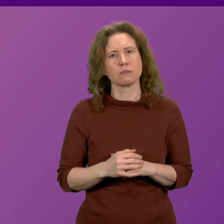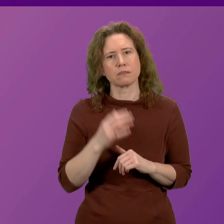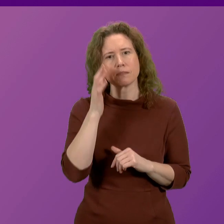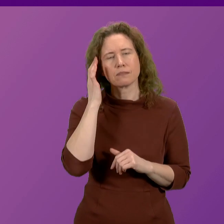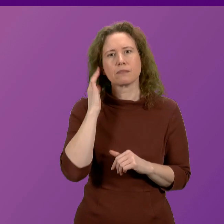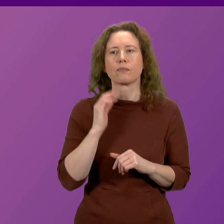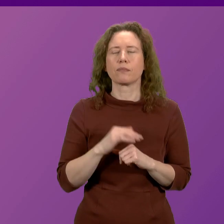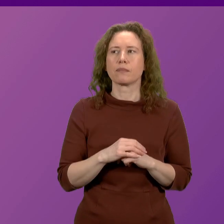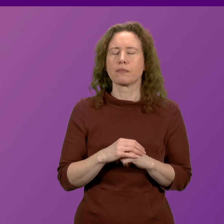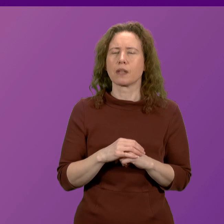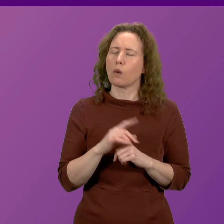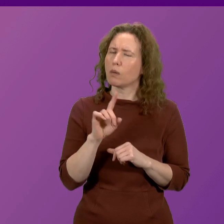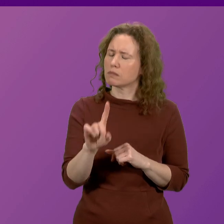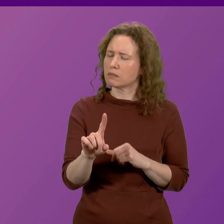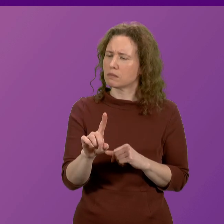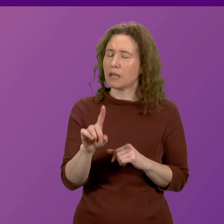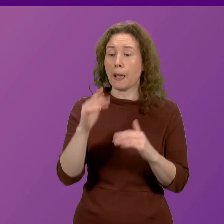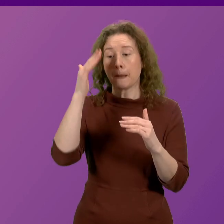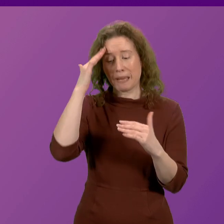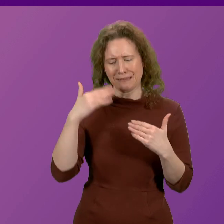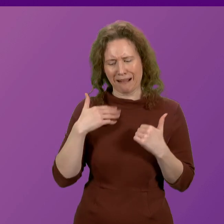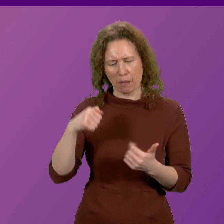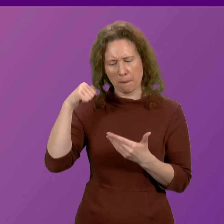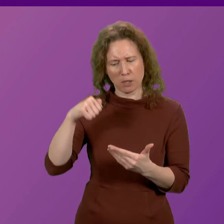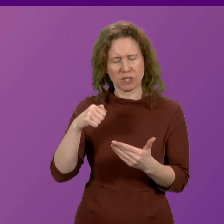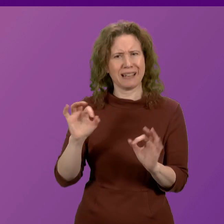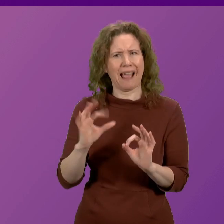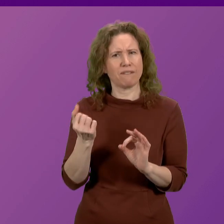There is no such thing in relation to the mental health budget. The Government is investing